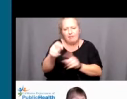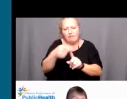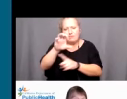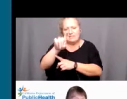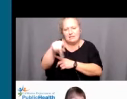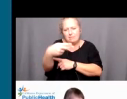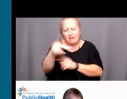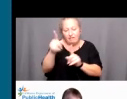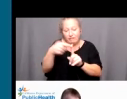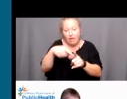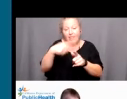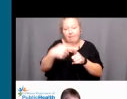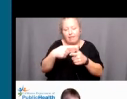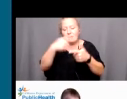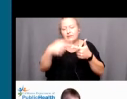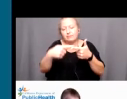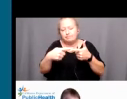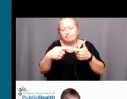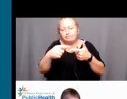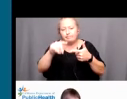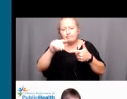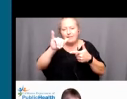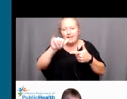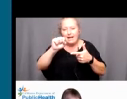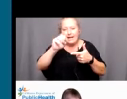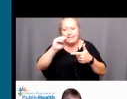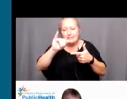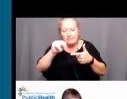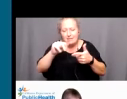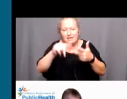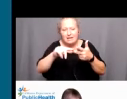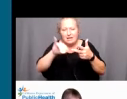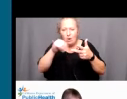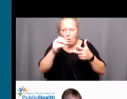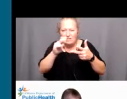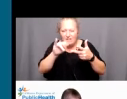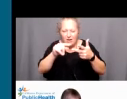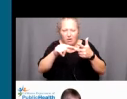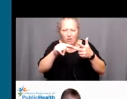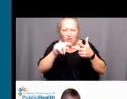And then followed by Yasmine, Josefino, Eulalia, Claudia, and Isadora.